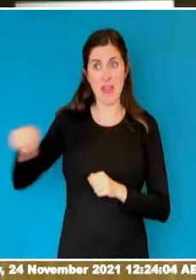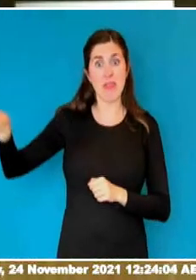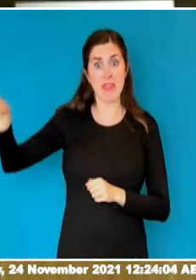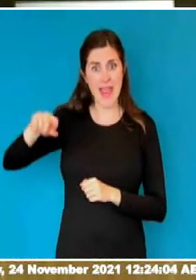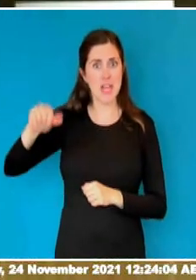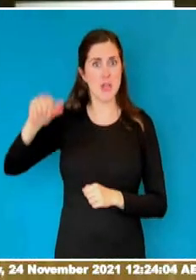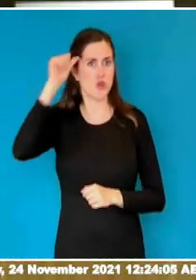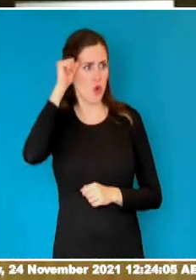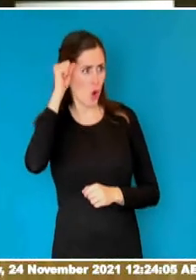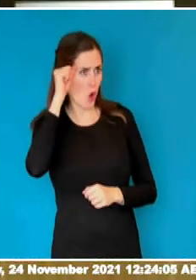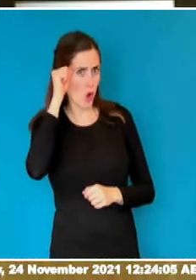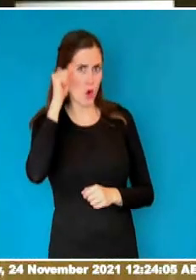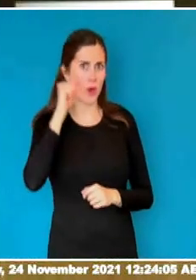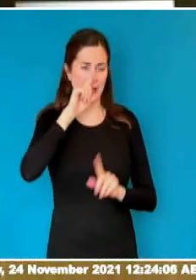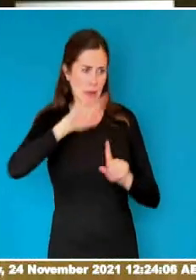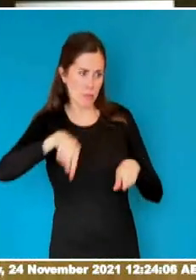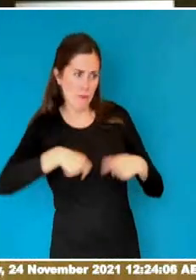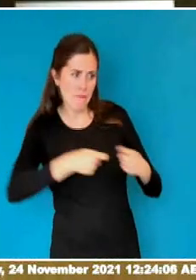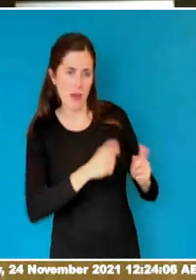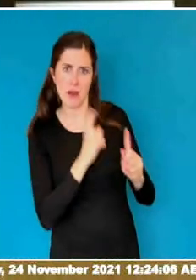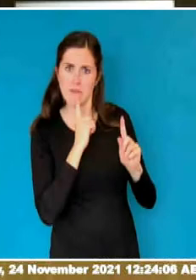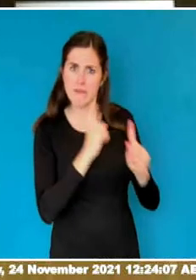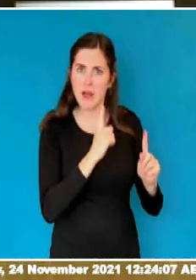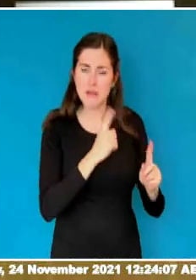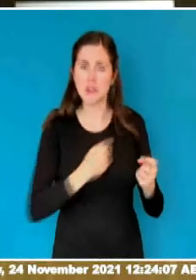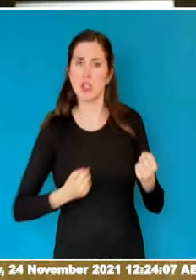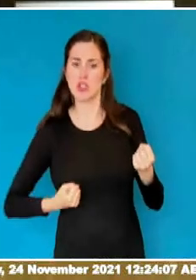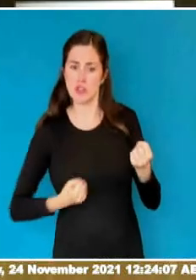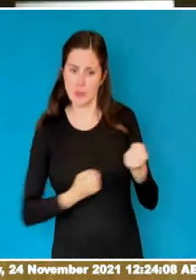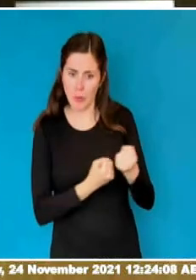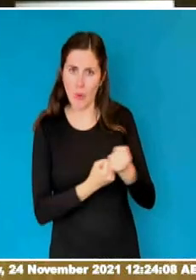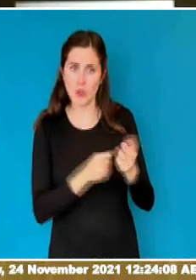able to provide advice back to both the individual and to the manager.